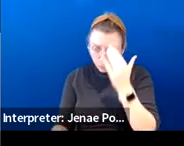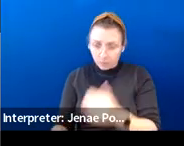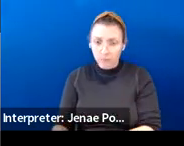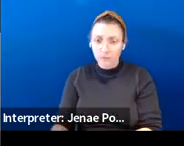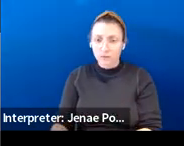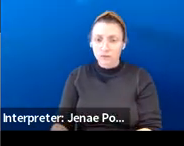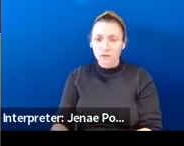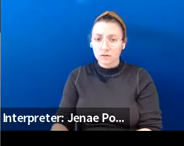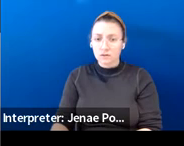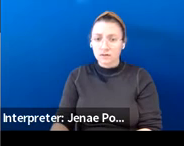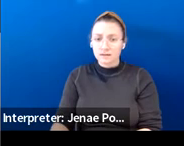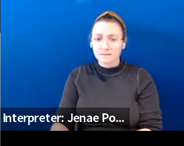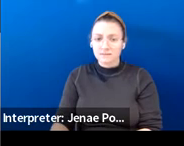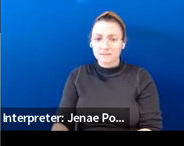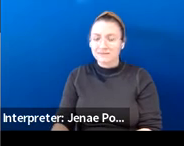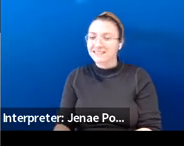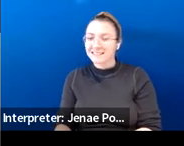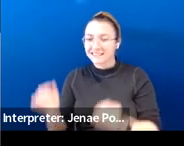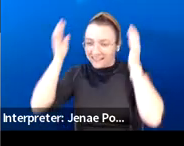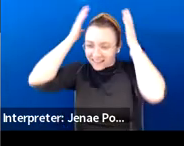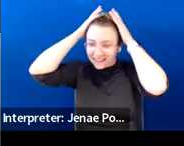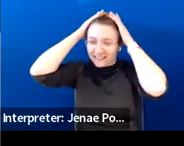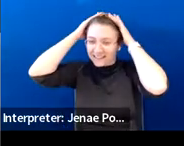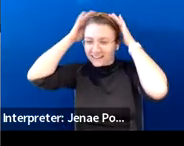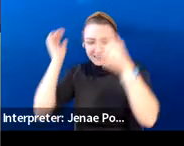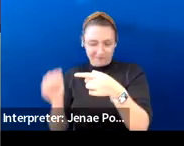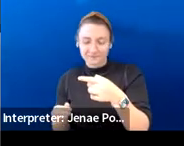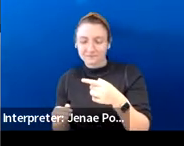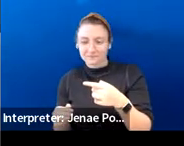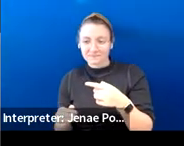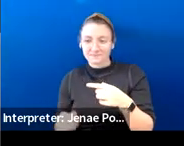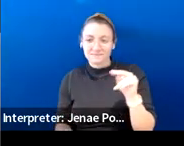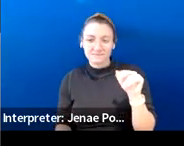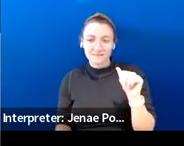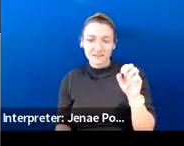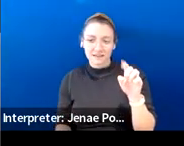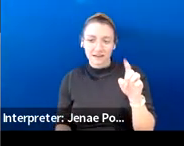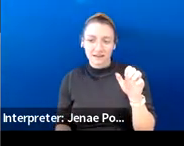Honestly, I'm glad and I'm sorry. As I checked last semester, because we did have concerns